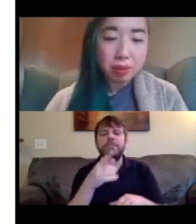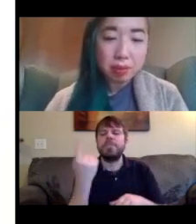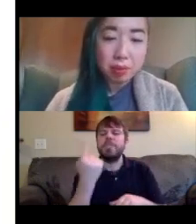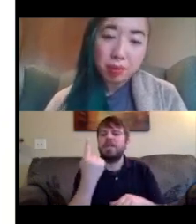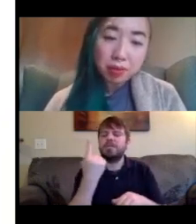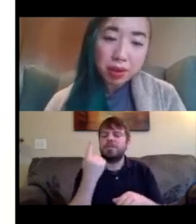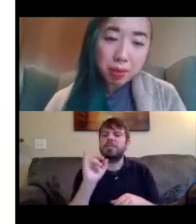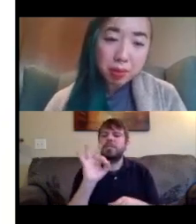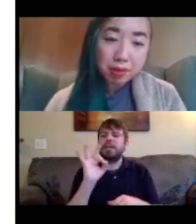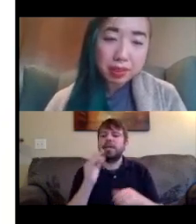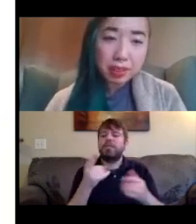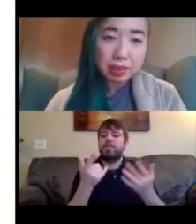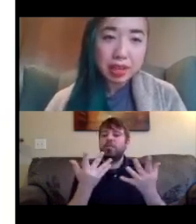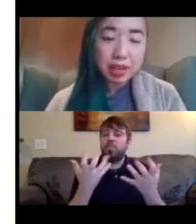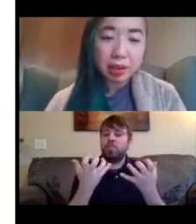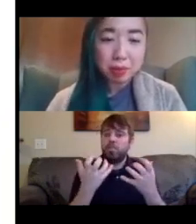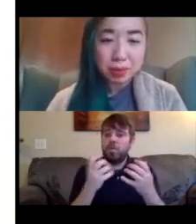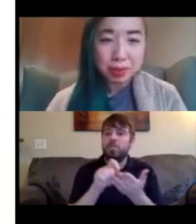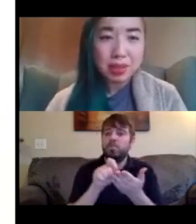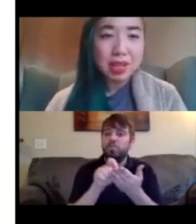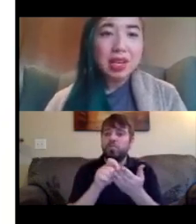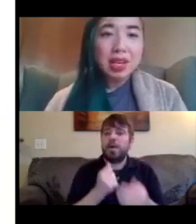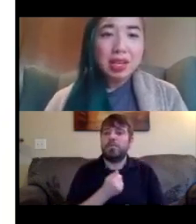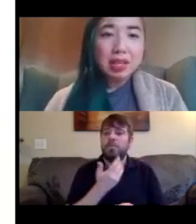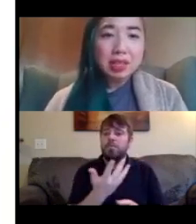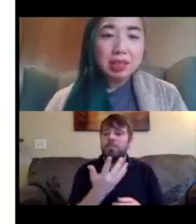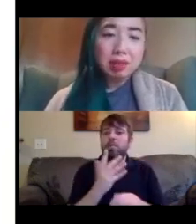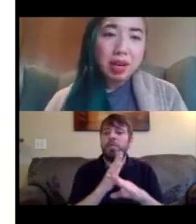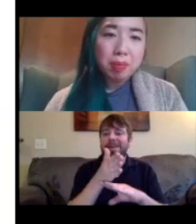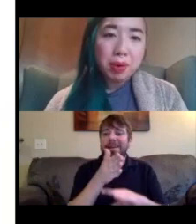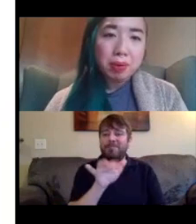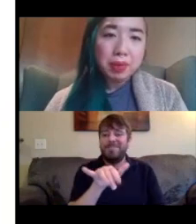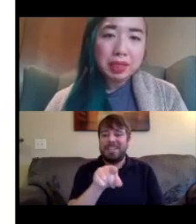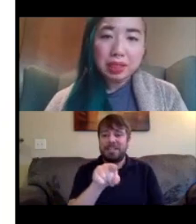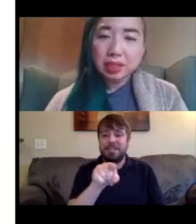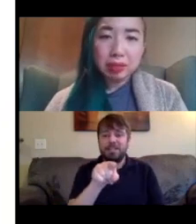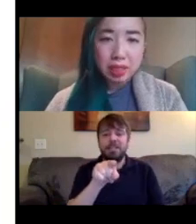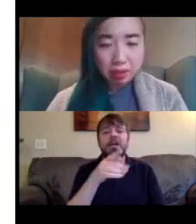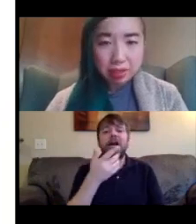if you want to write a poem after this, I hope you do--is to write a poem that is a list of secrets